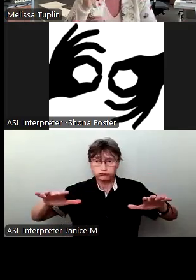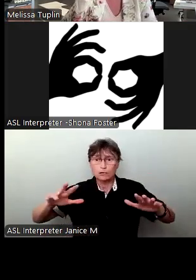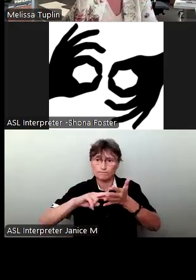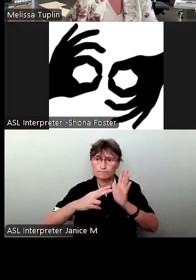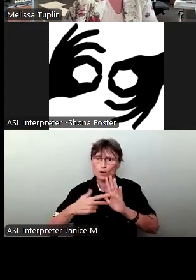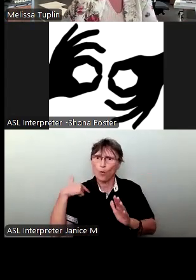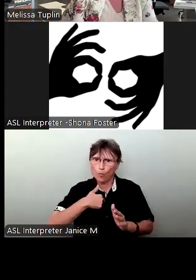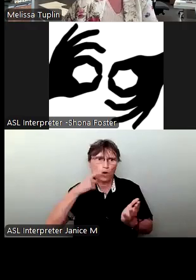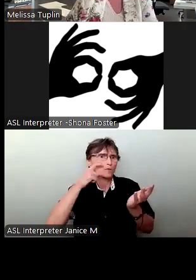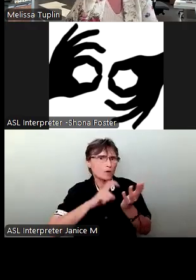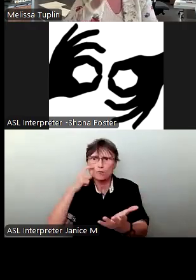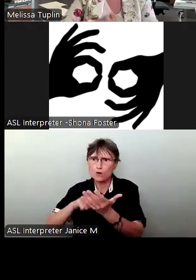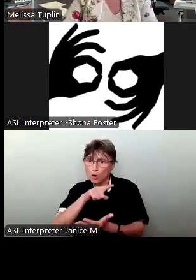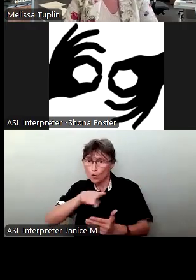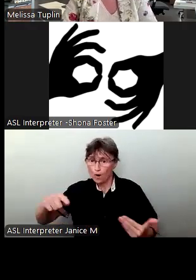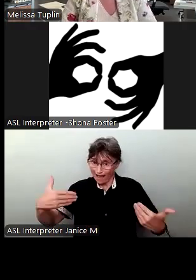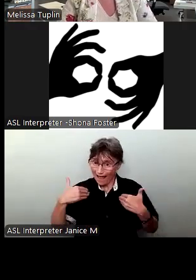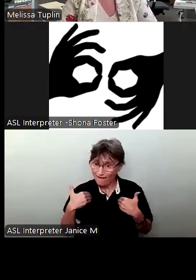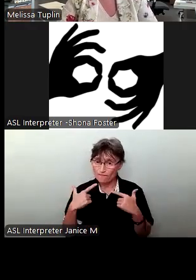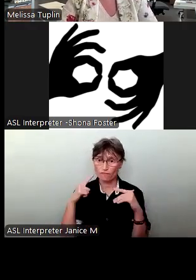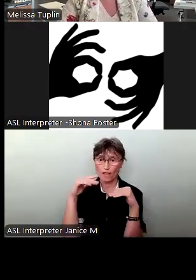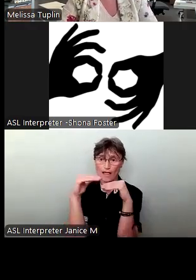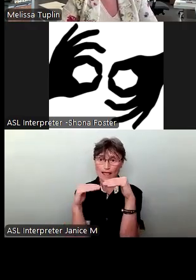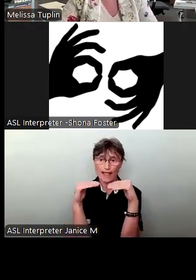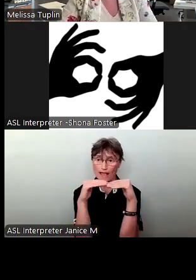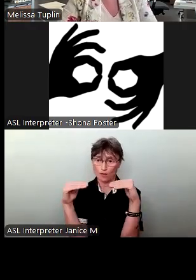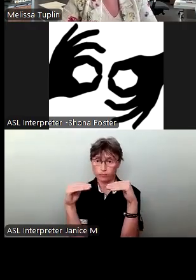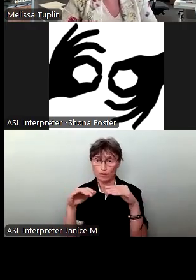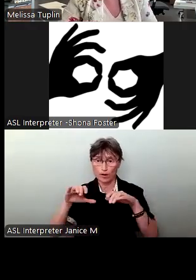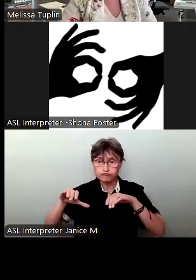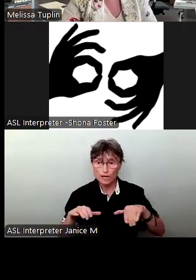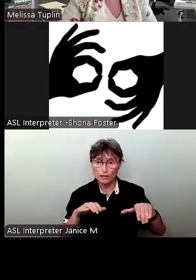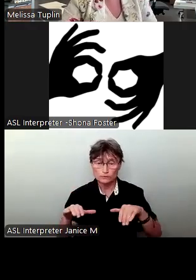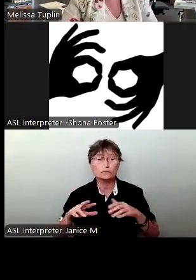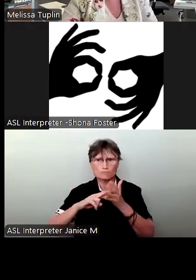sector, which means considering how you are addressing the barriers to access that